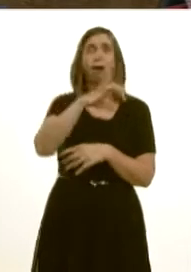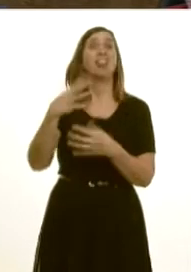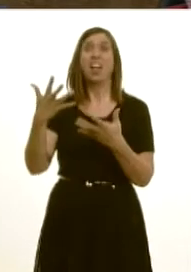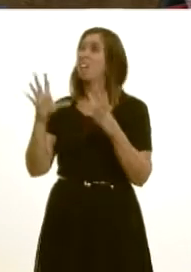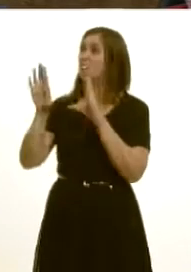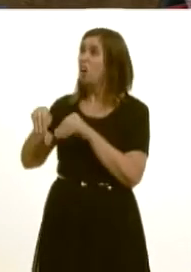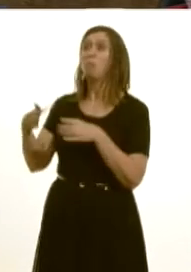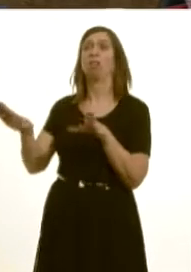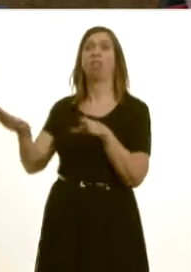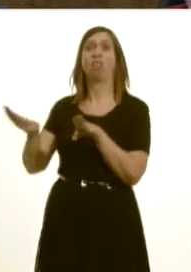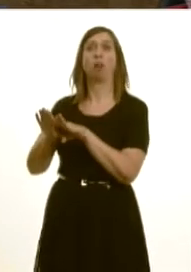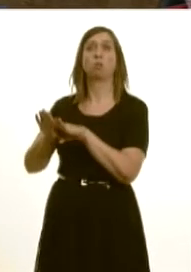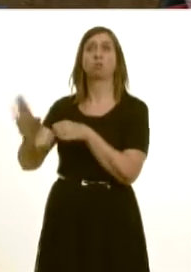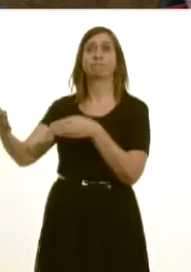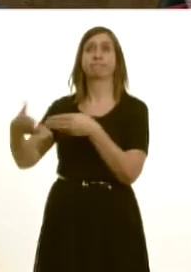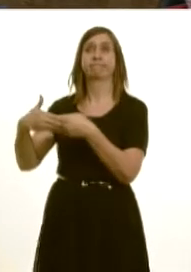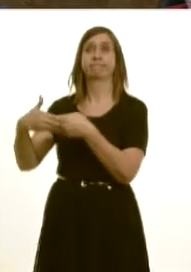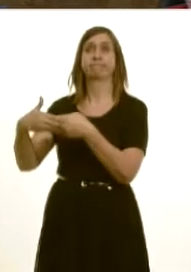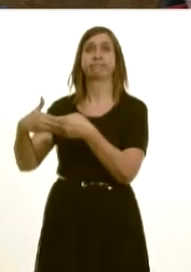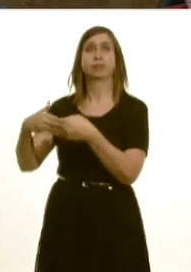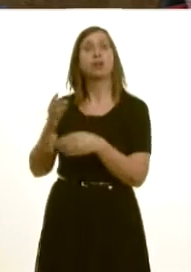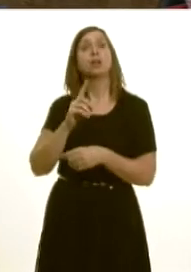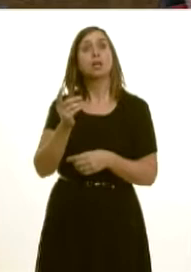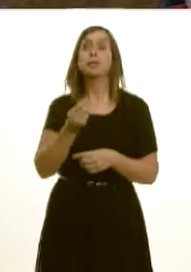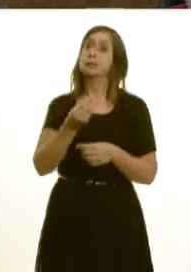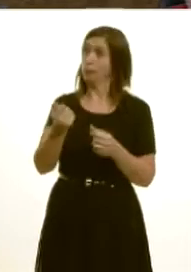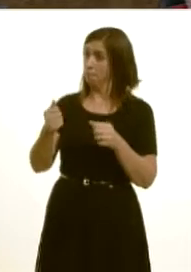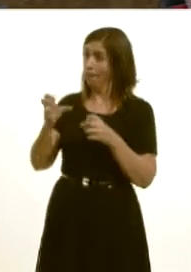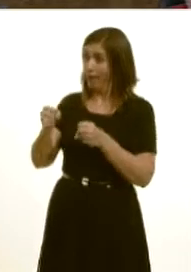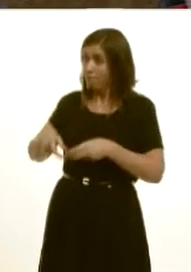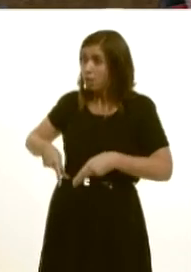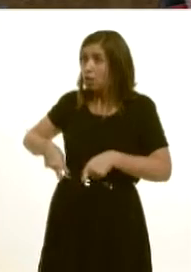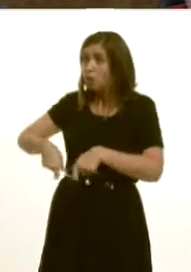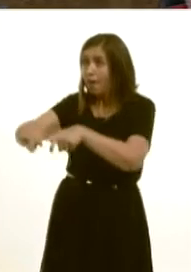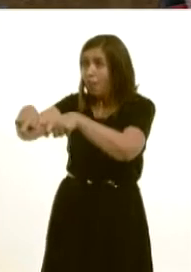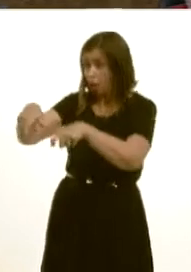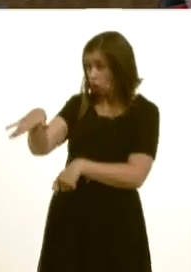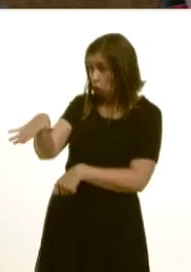still there, and where rail lines are still in situ then, of course, it is easier to give